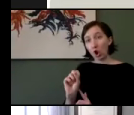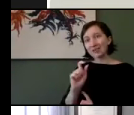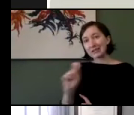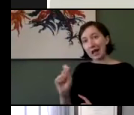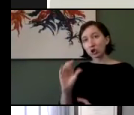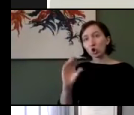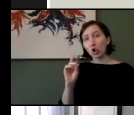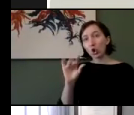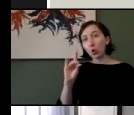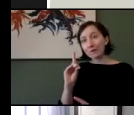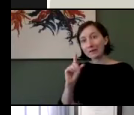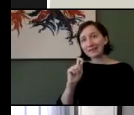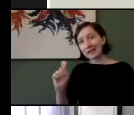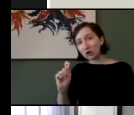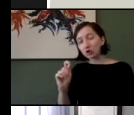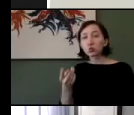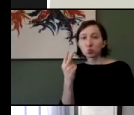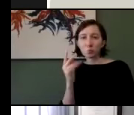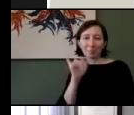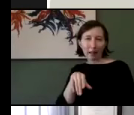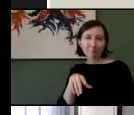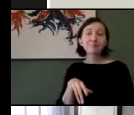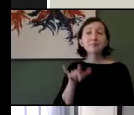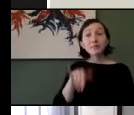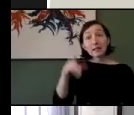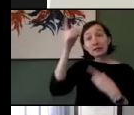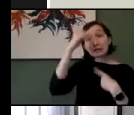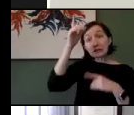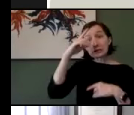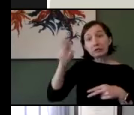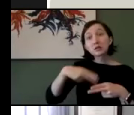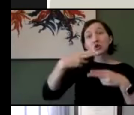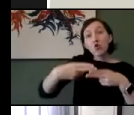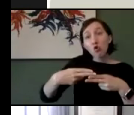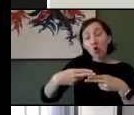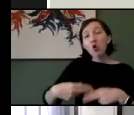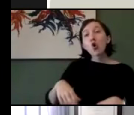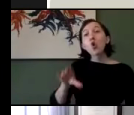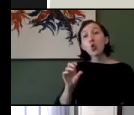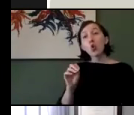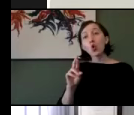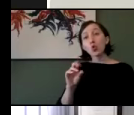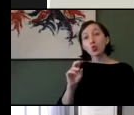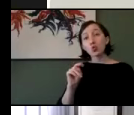The disease it causes is called coronavirus disease 19, or COVID-19,